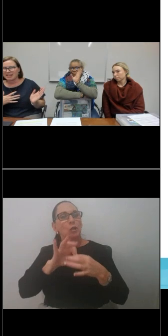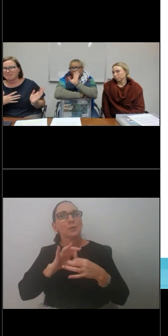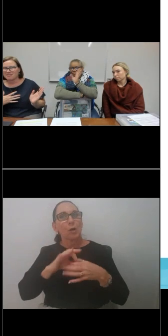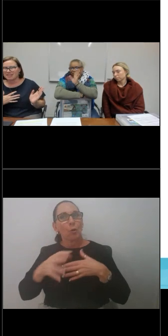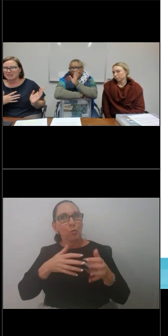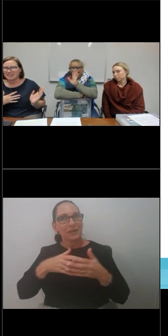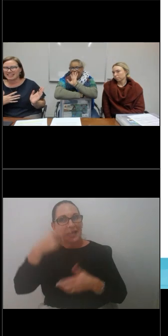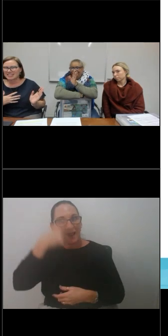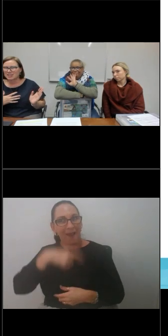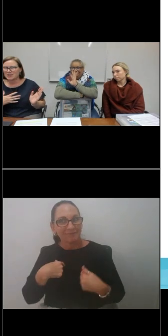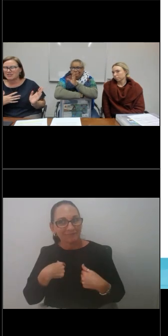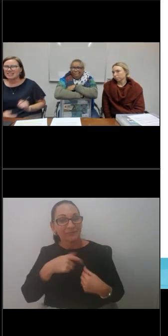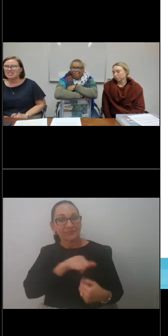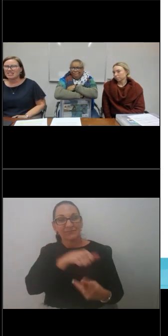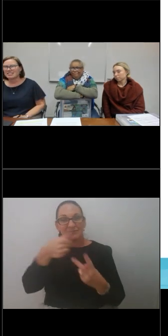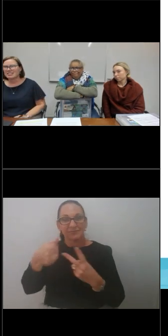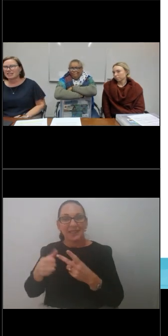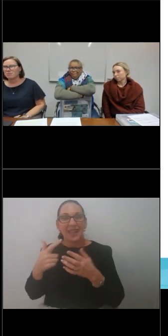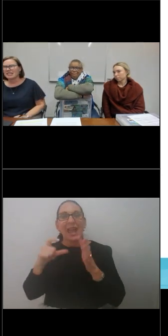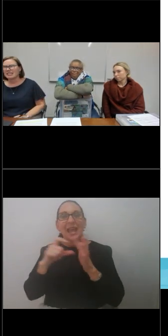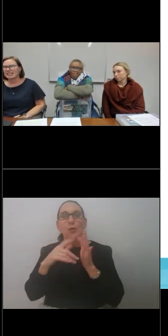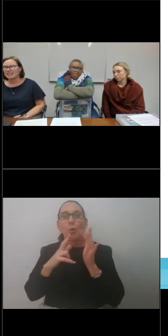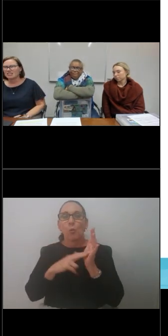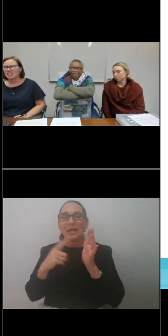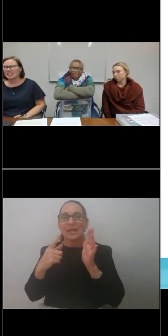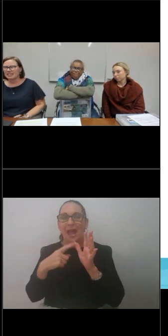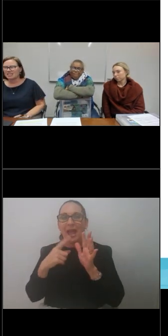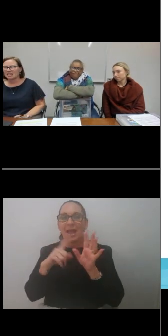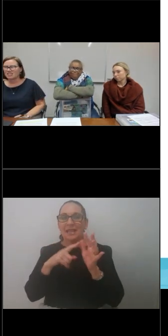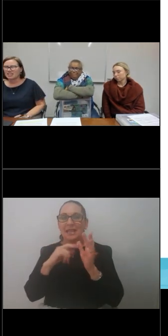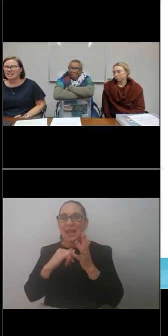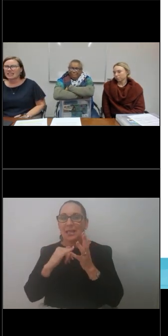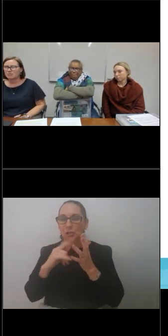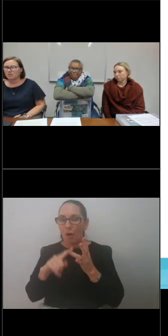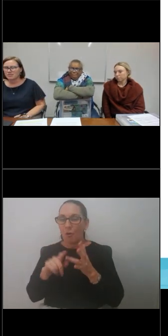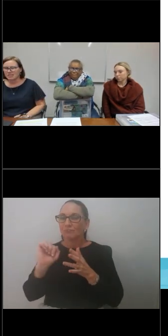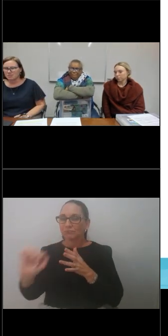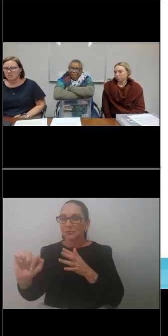have Edwina Yasso she is the community legal education and engagement officer also in the